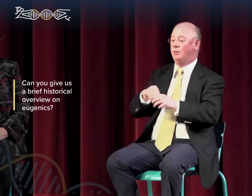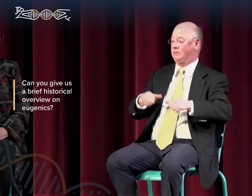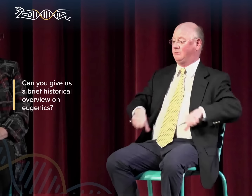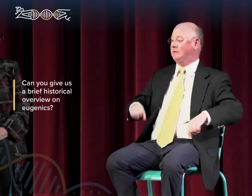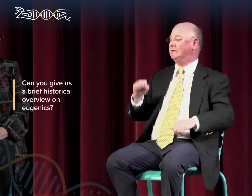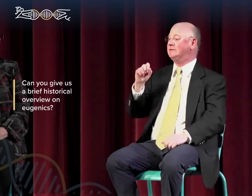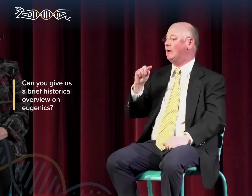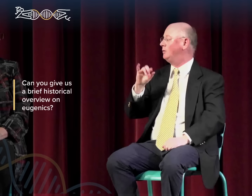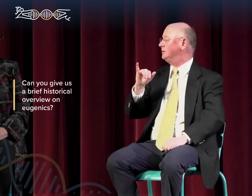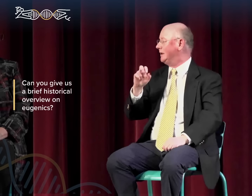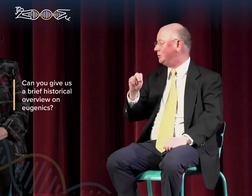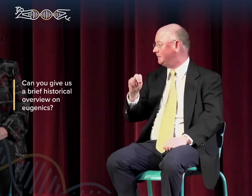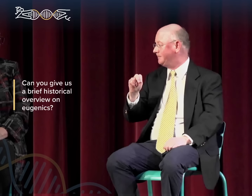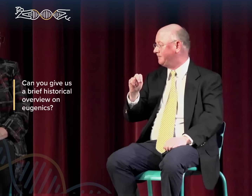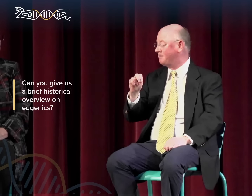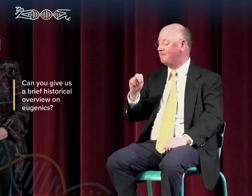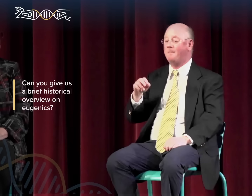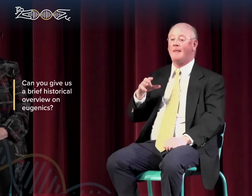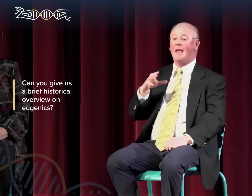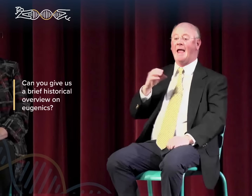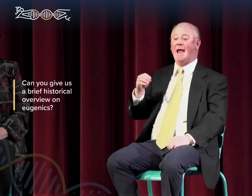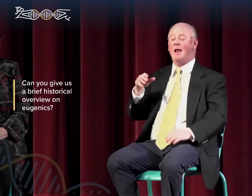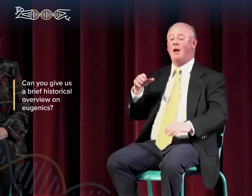address this and address it by sterilization.